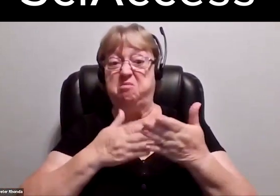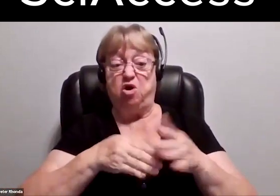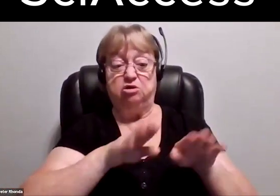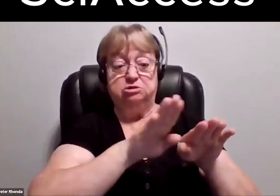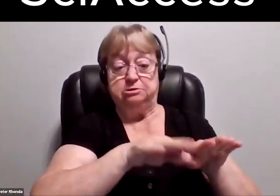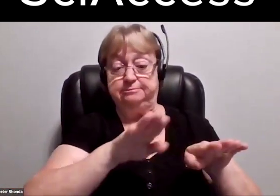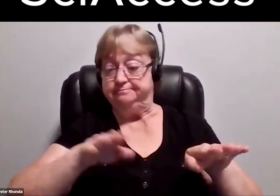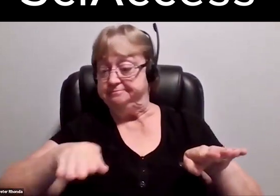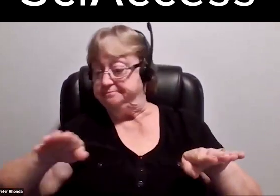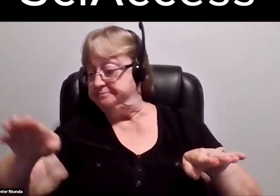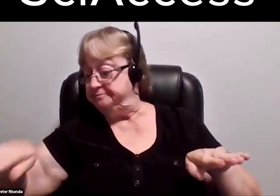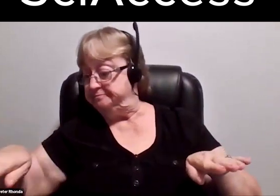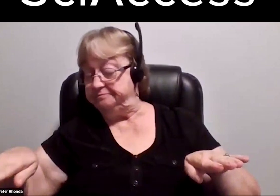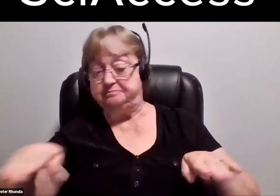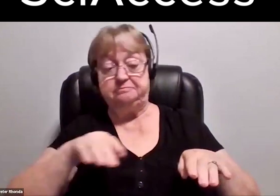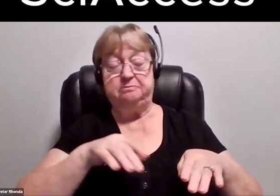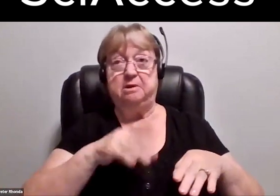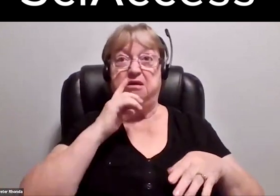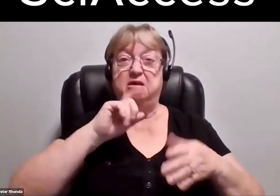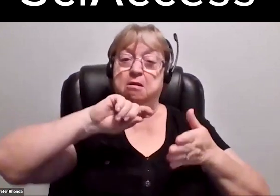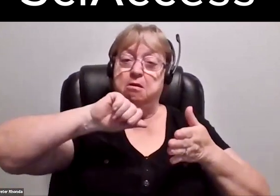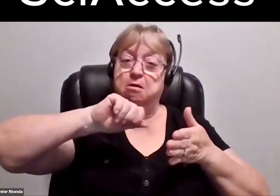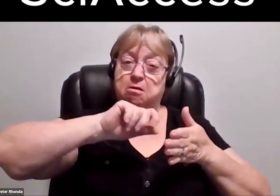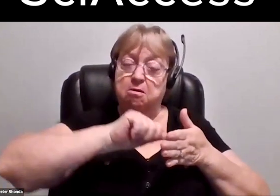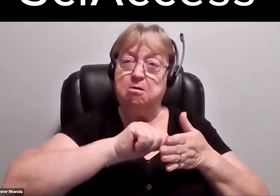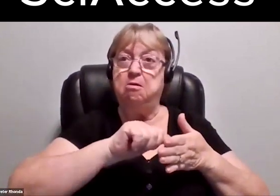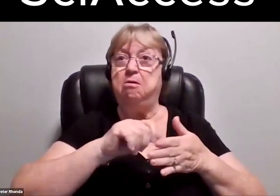with trays to hold the bolts and the Allen wrench tools.